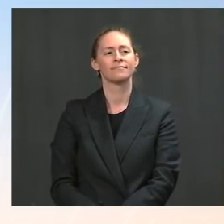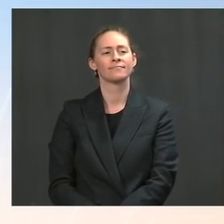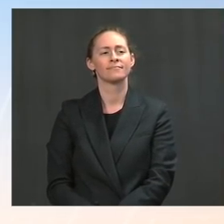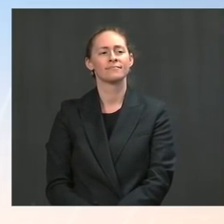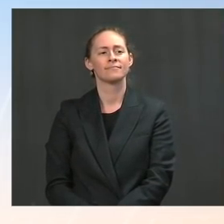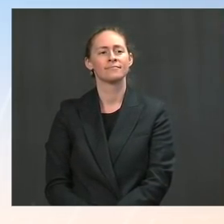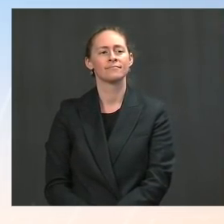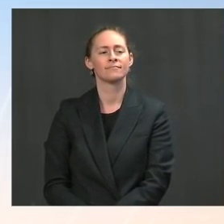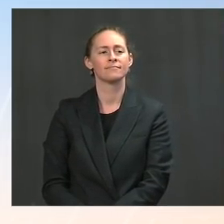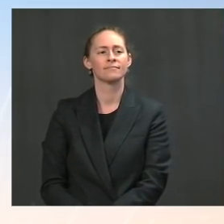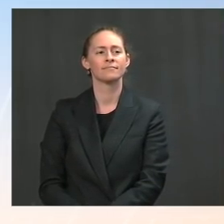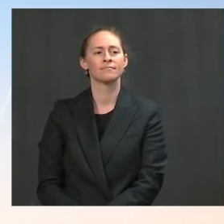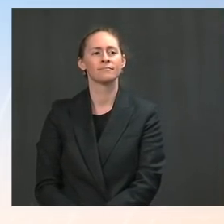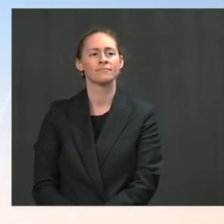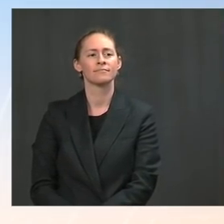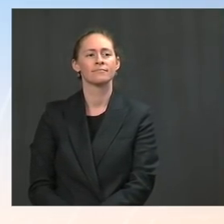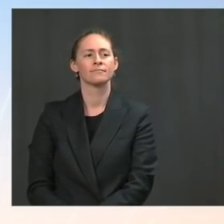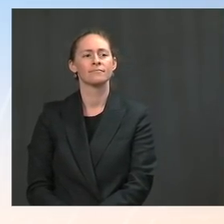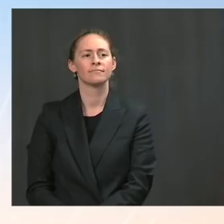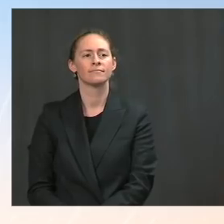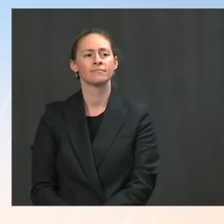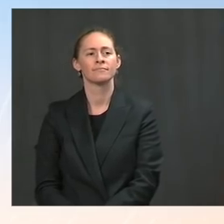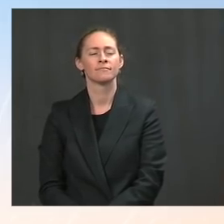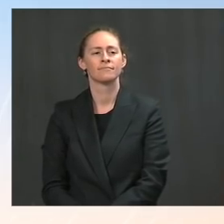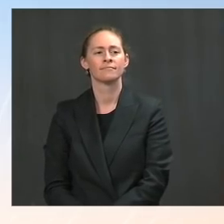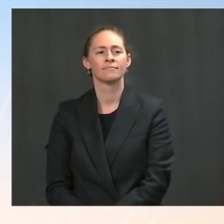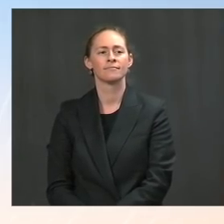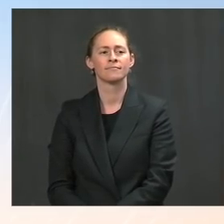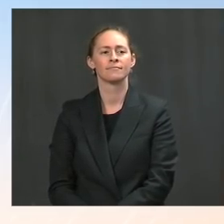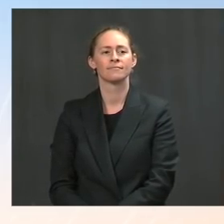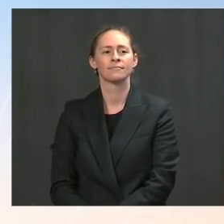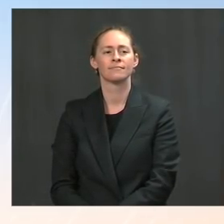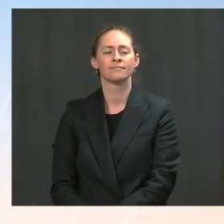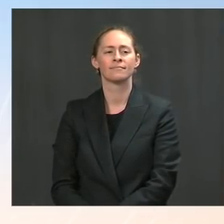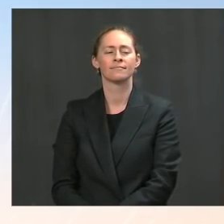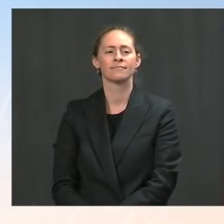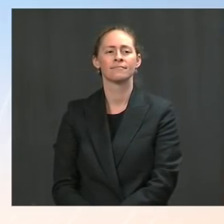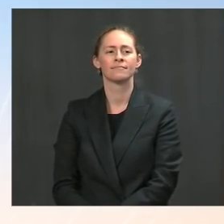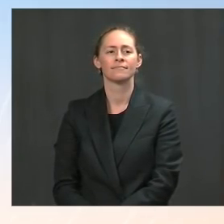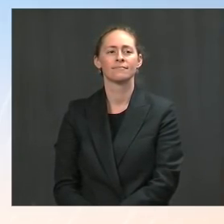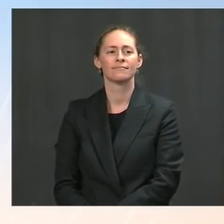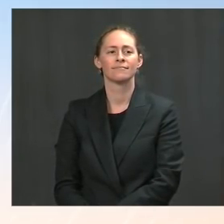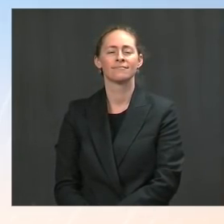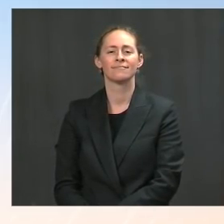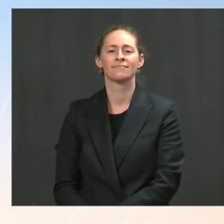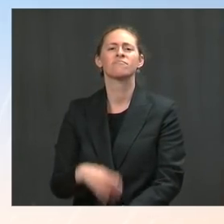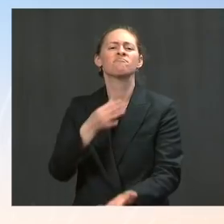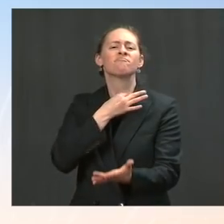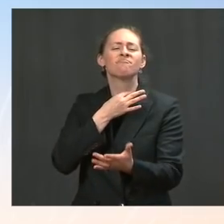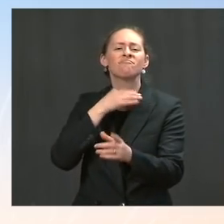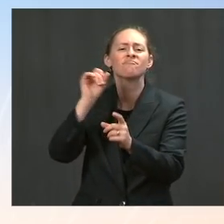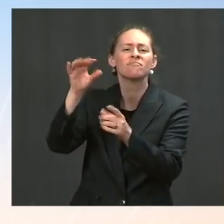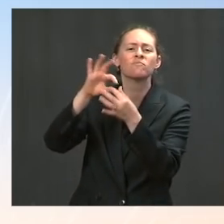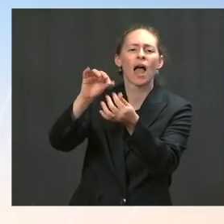some very serious national security concerns just before President Biden took office. Did he brief then President-elect Biden